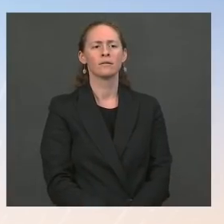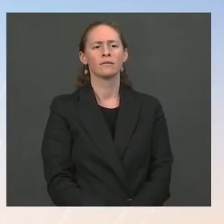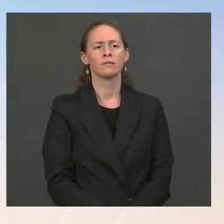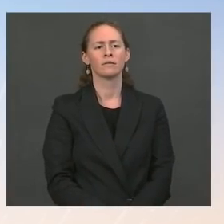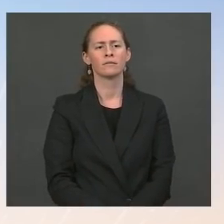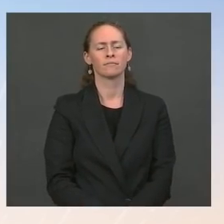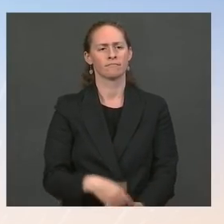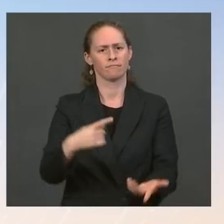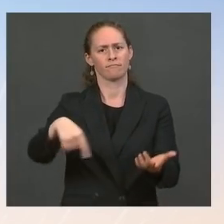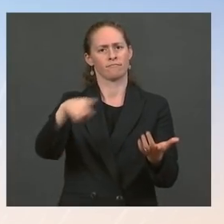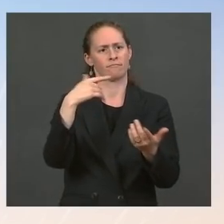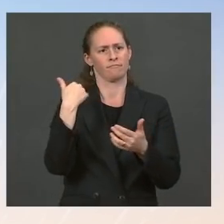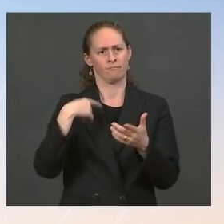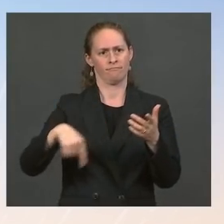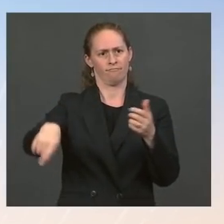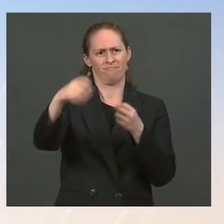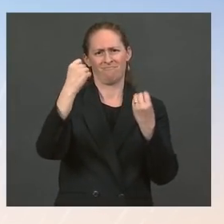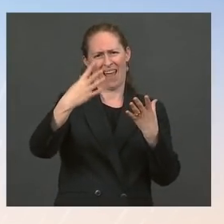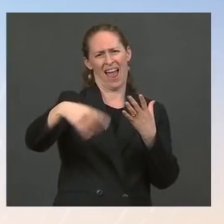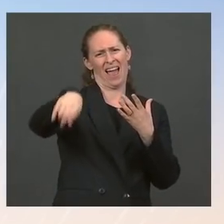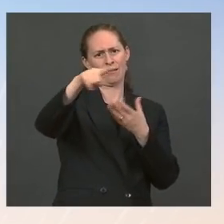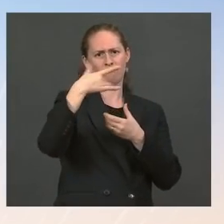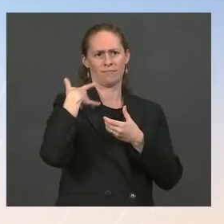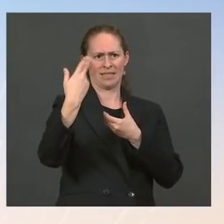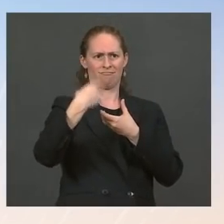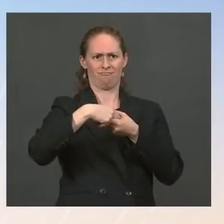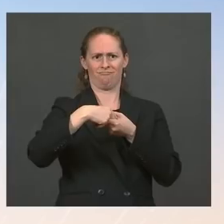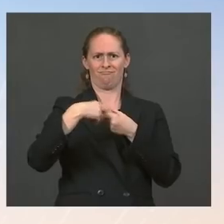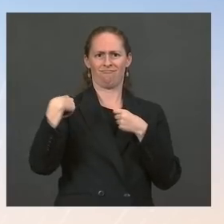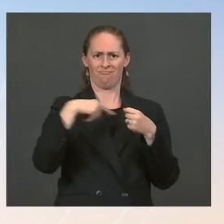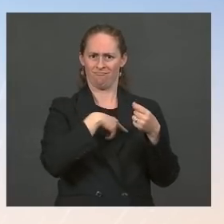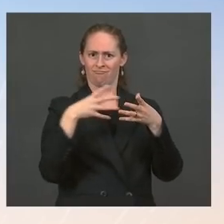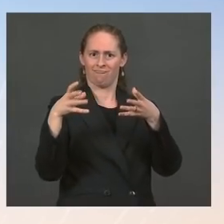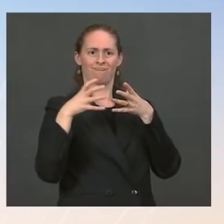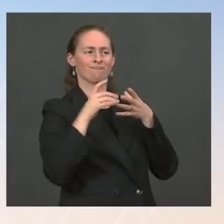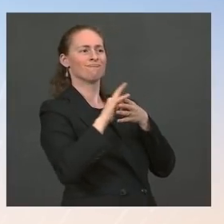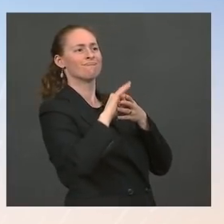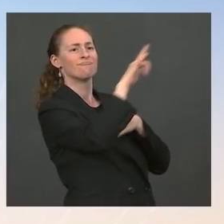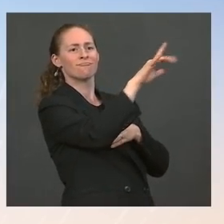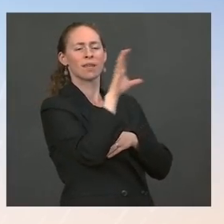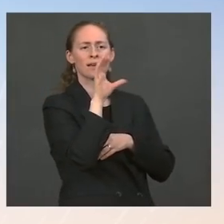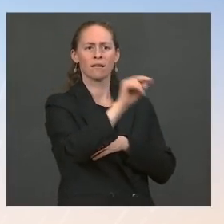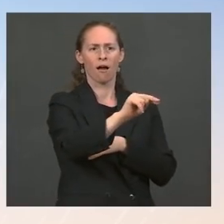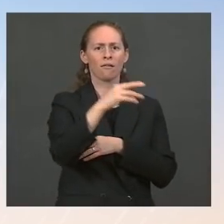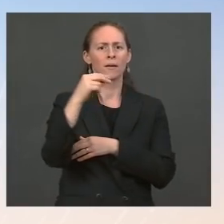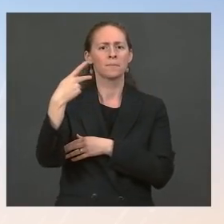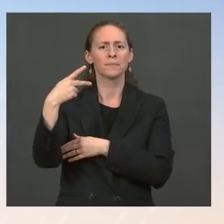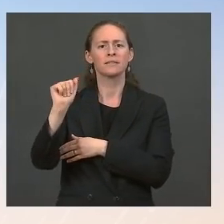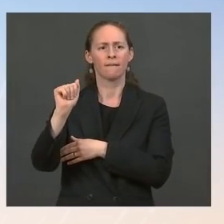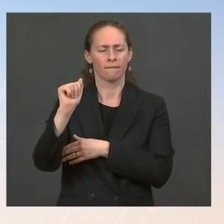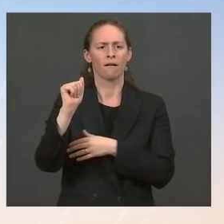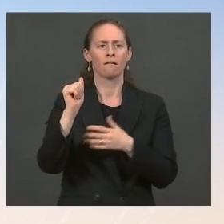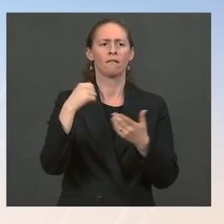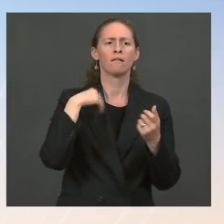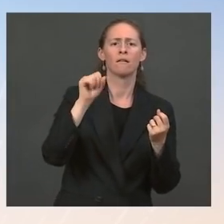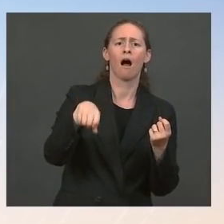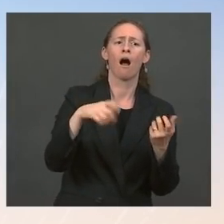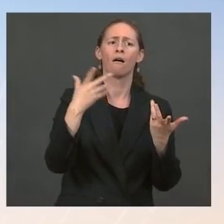who come with us to Connecticut or Pennsylvania, who can raise and elevate the issues that the President is talking about